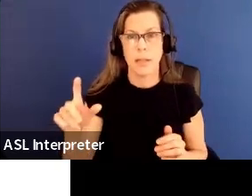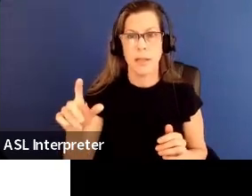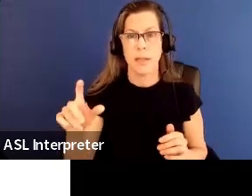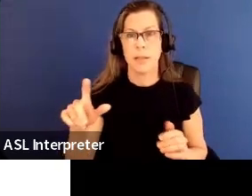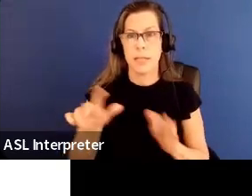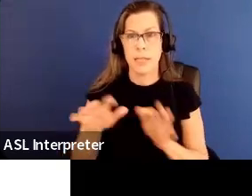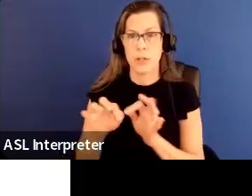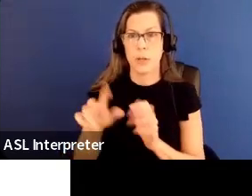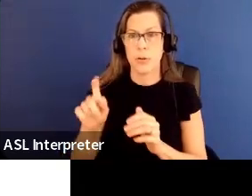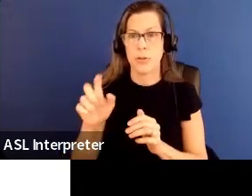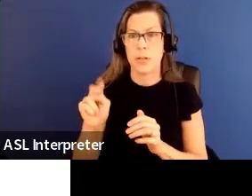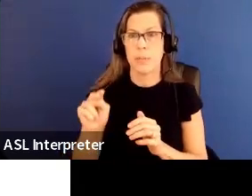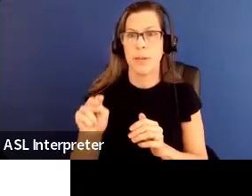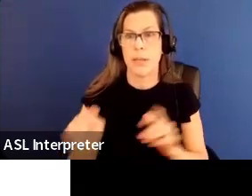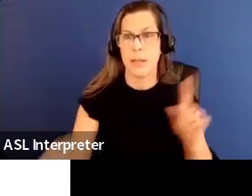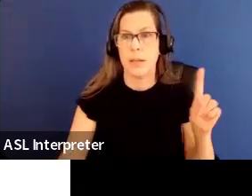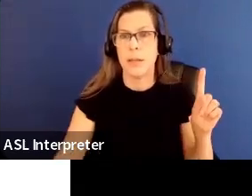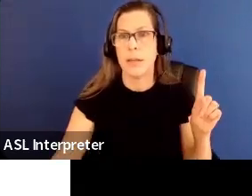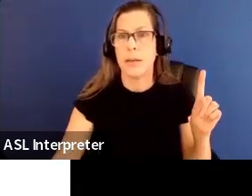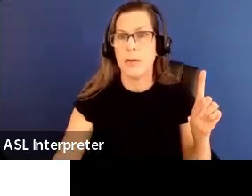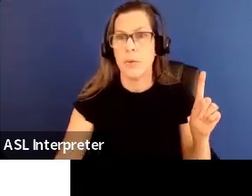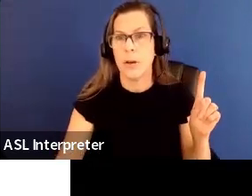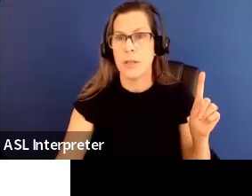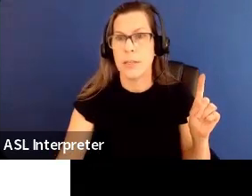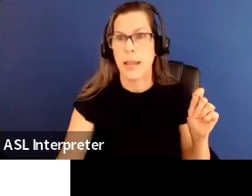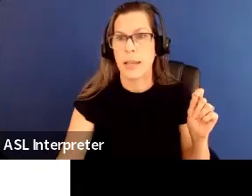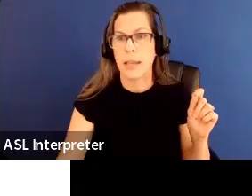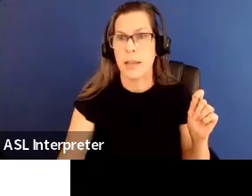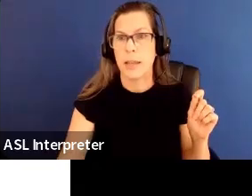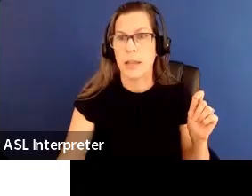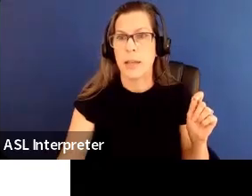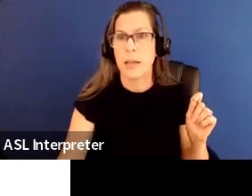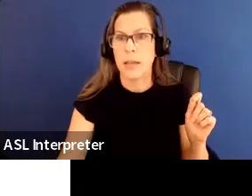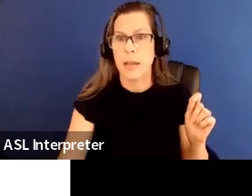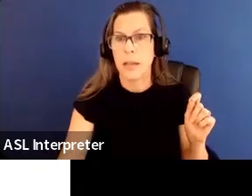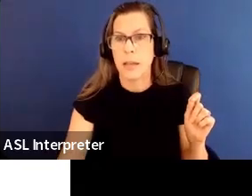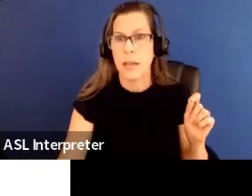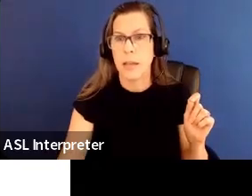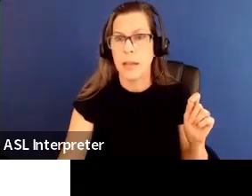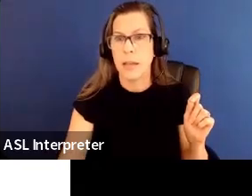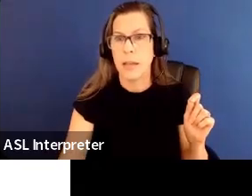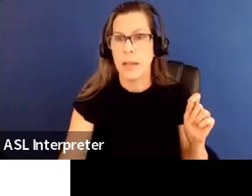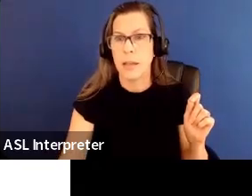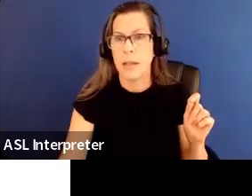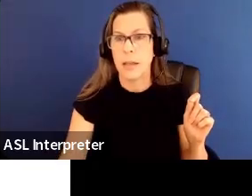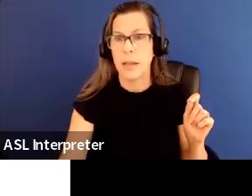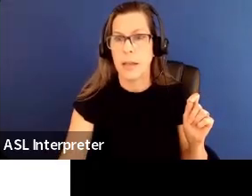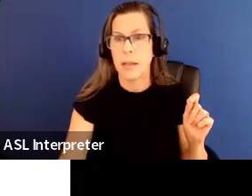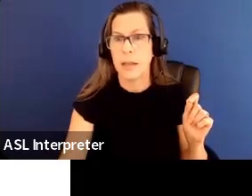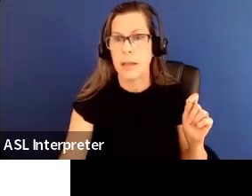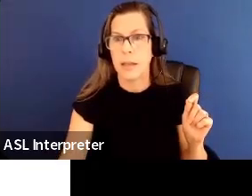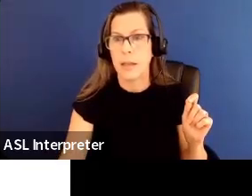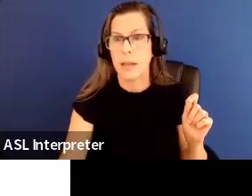When you are showing your screen, this is the interpreter, sometimes the participant can't see unless we are